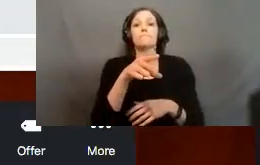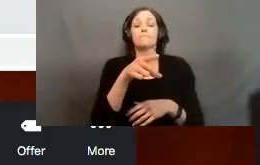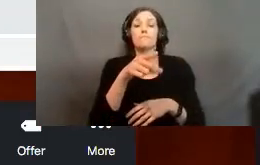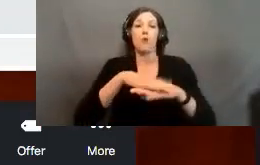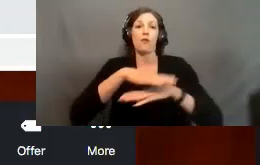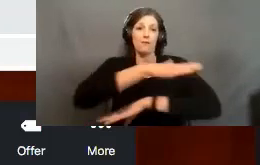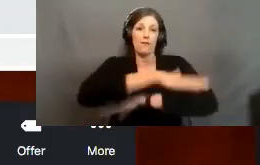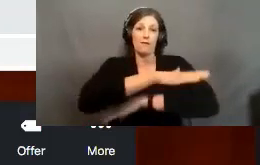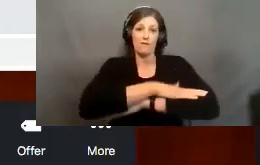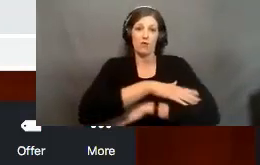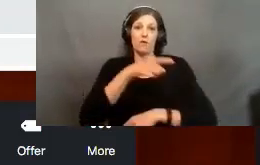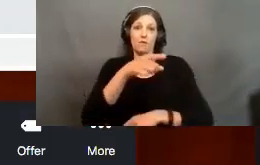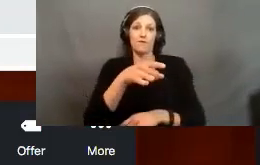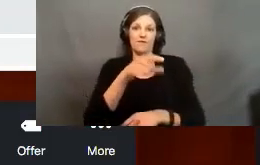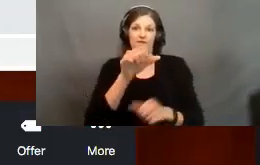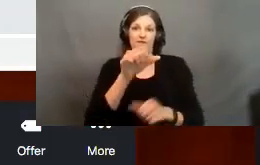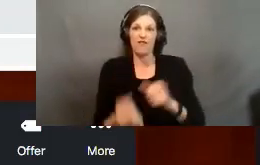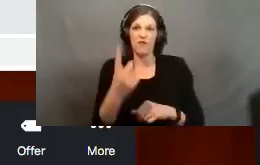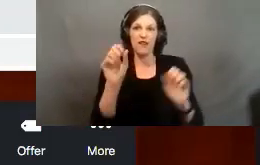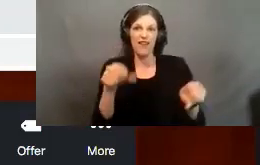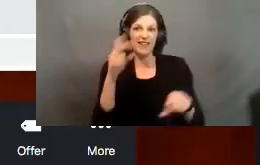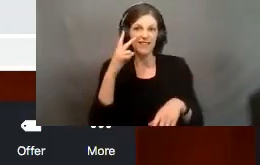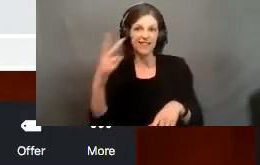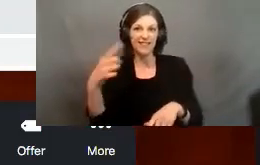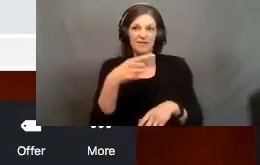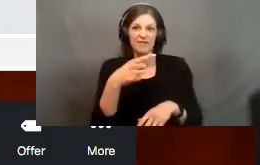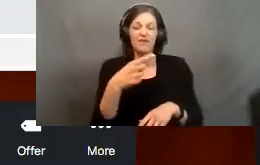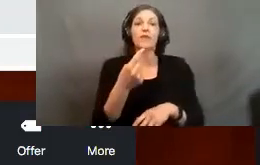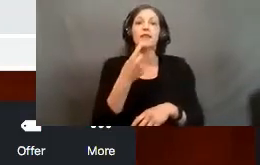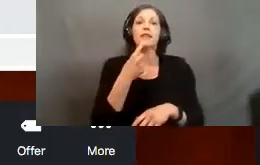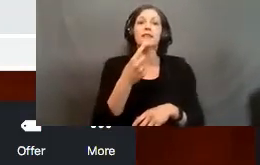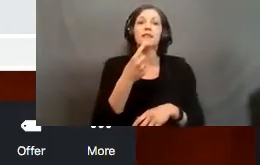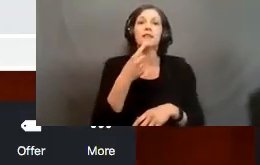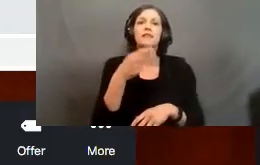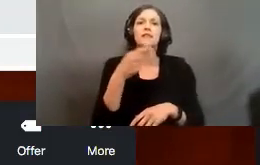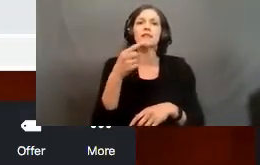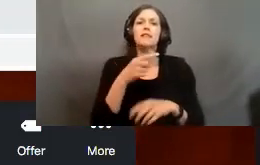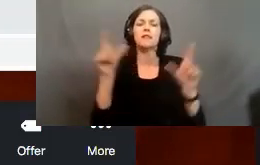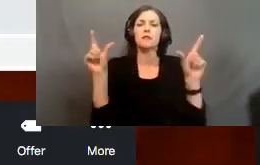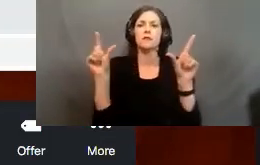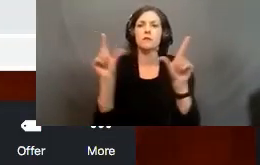12:35:25 to see. So it says here that this is a 12:35:34 smaller version of what attendees are